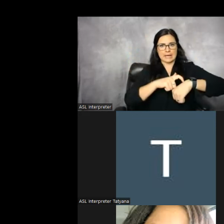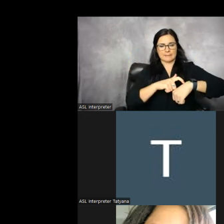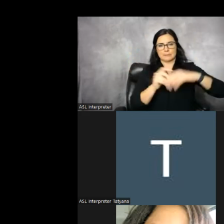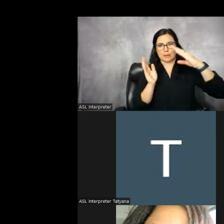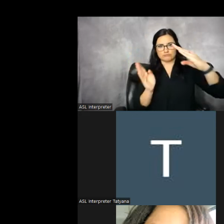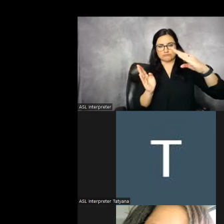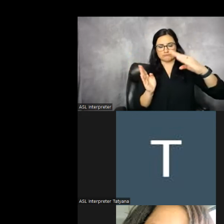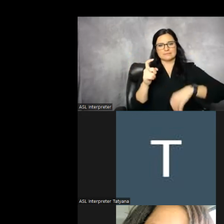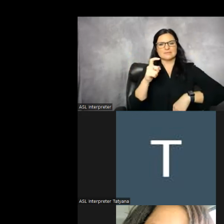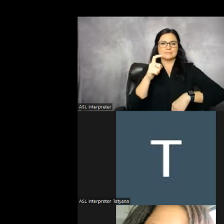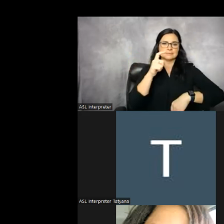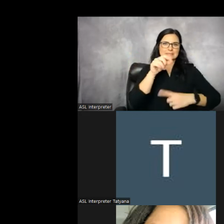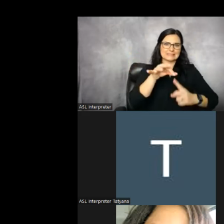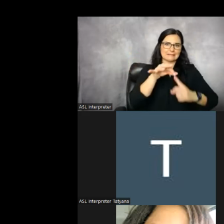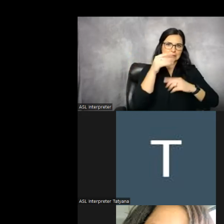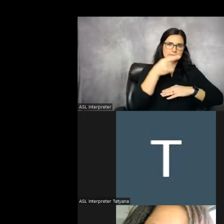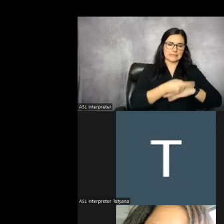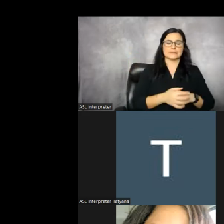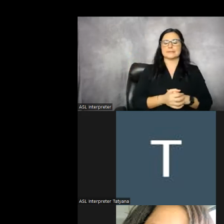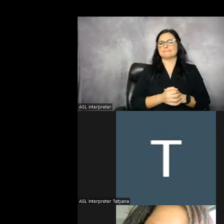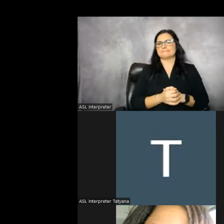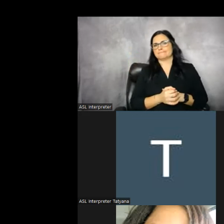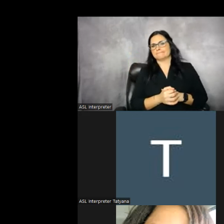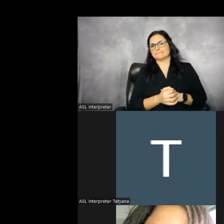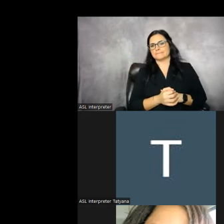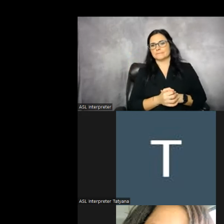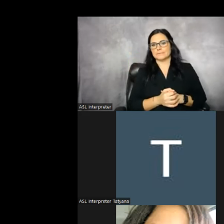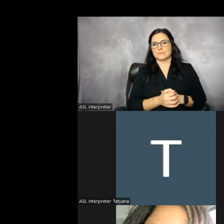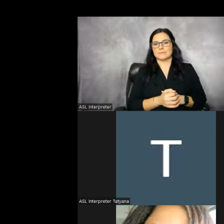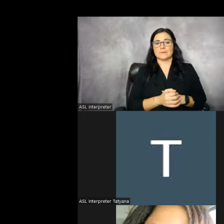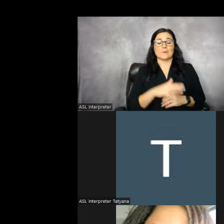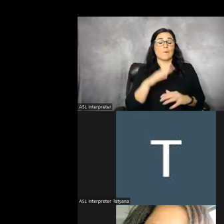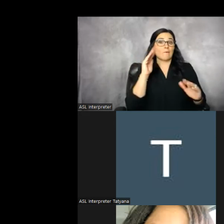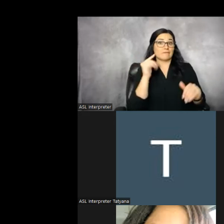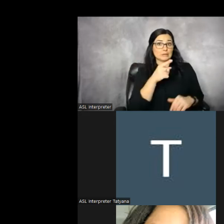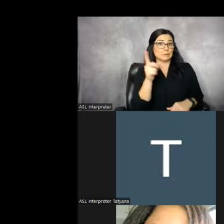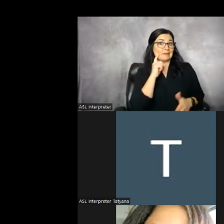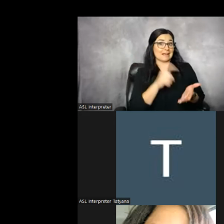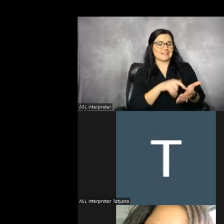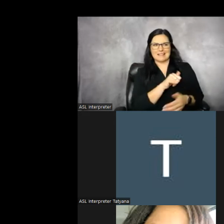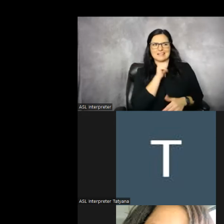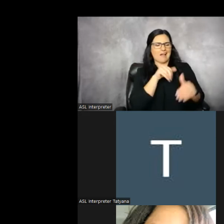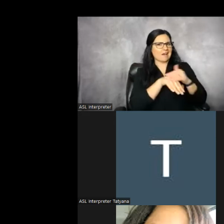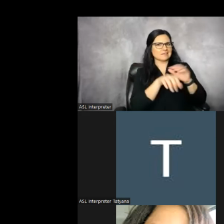Hopefully, how I described it kind of gives you a hint about, well, was that equally effective,